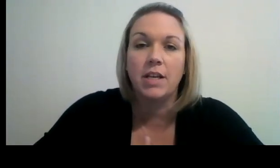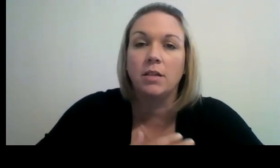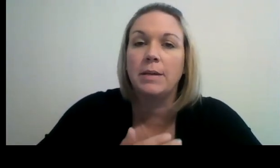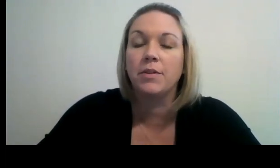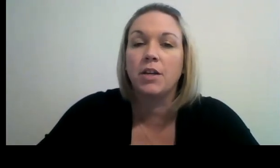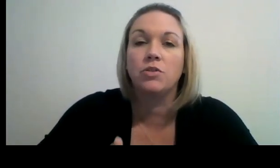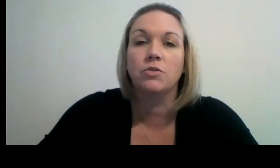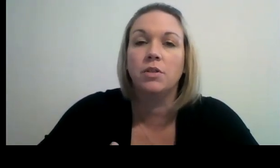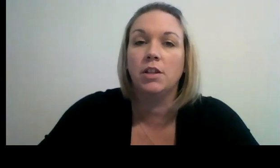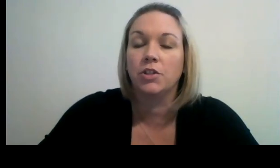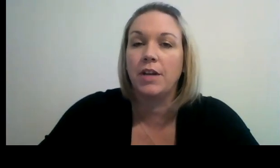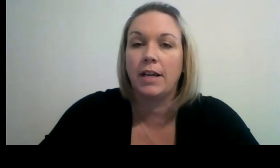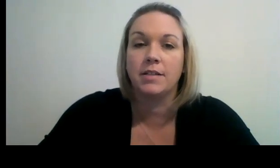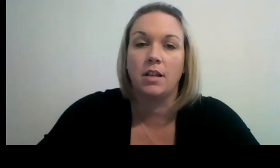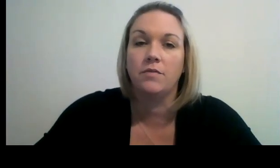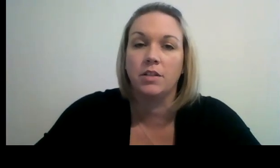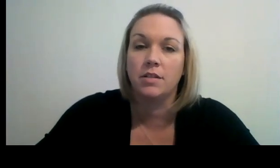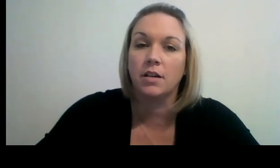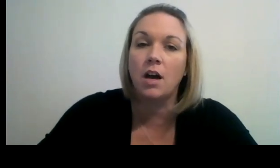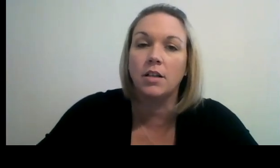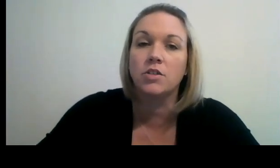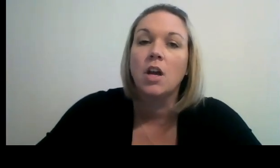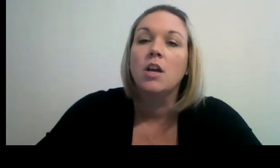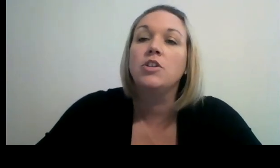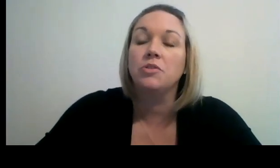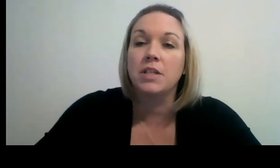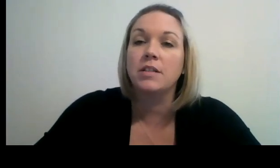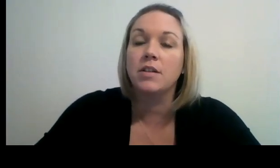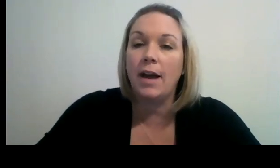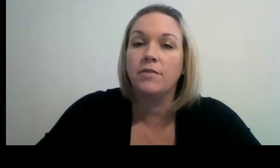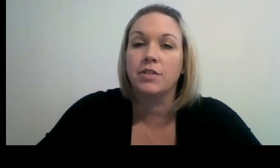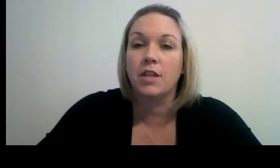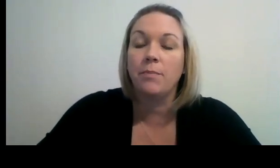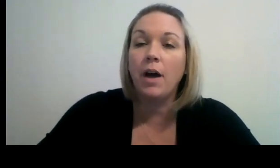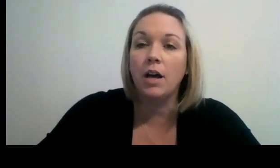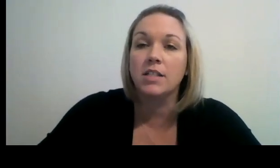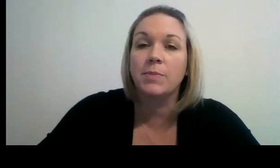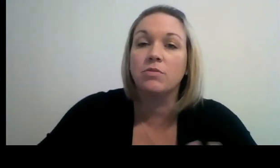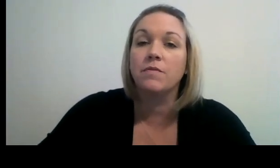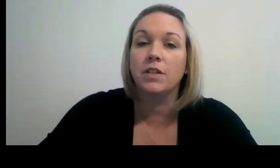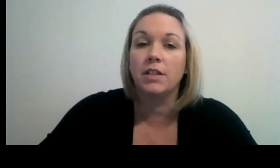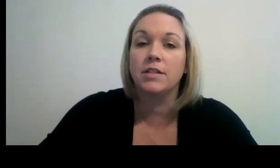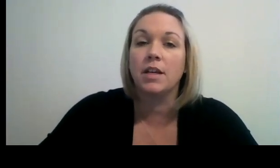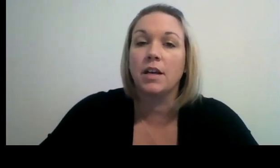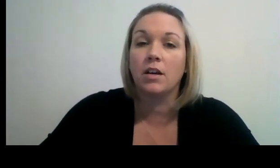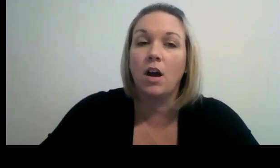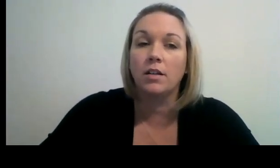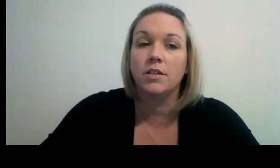telling people that you learn ASL at Valencia College. You'll need to have your slight pause between Valencia and College.